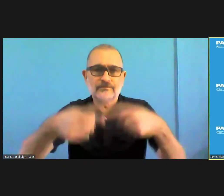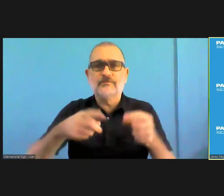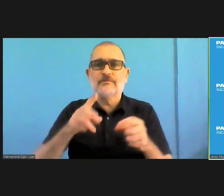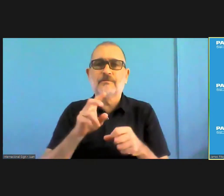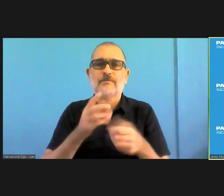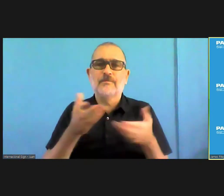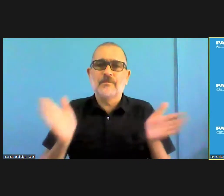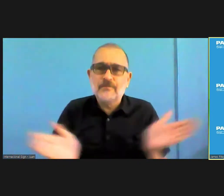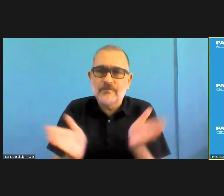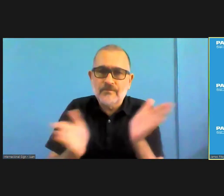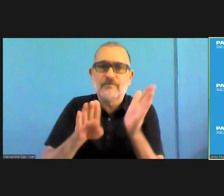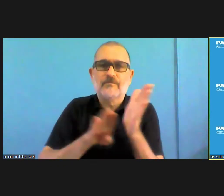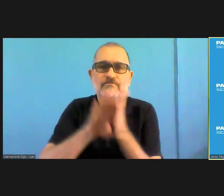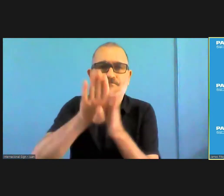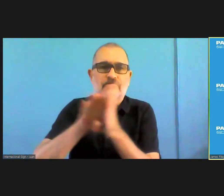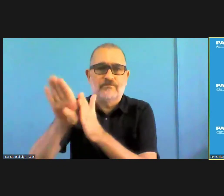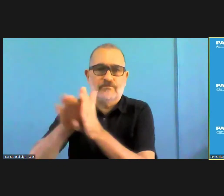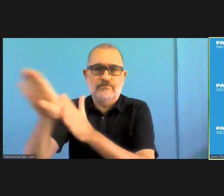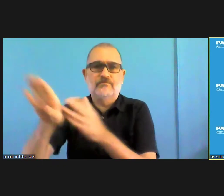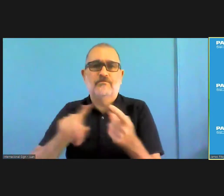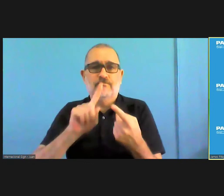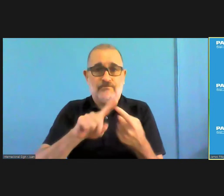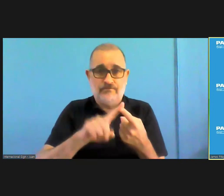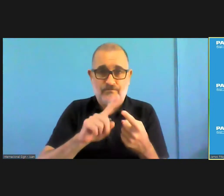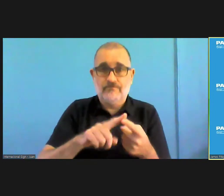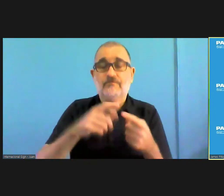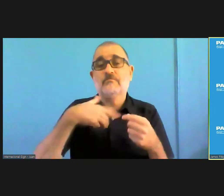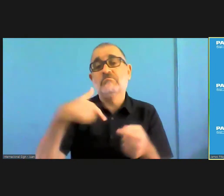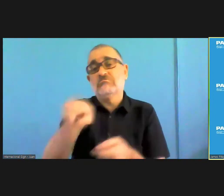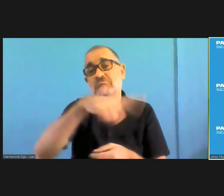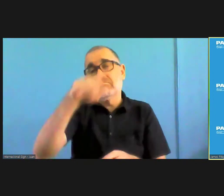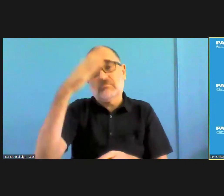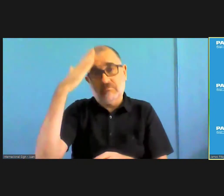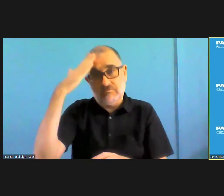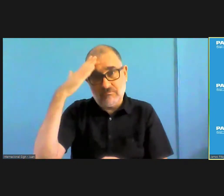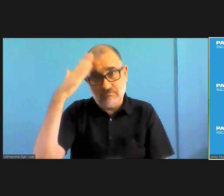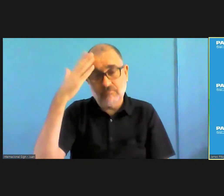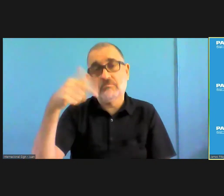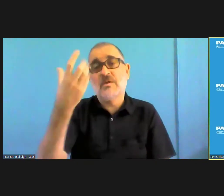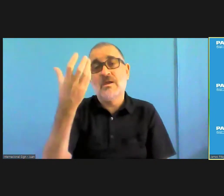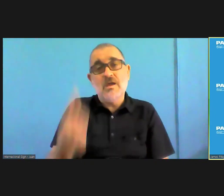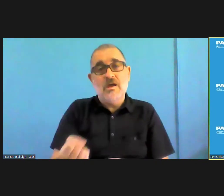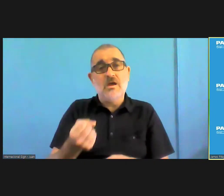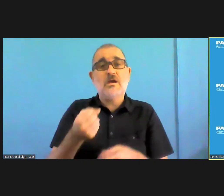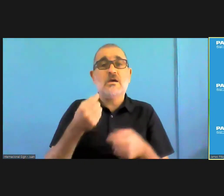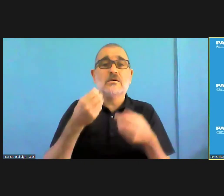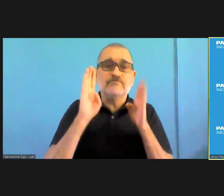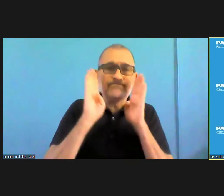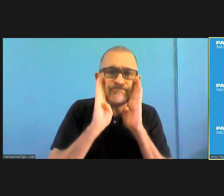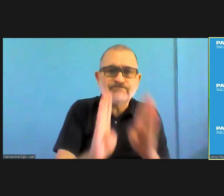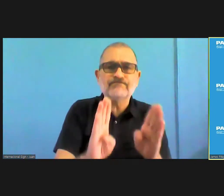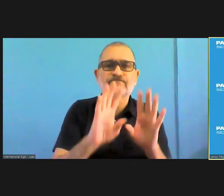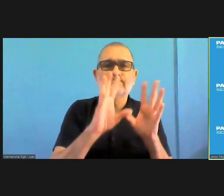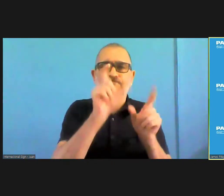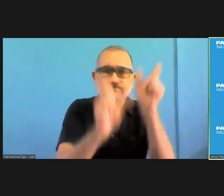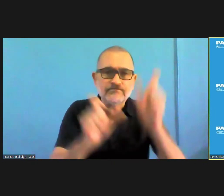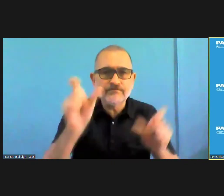families, and communities where they live. Through the organization of comprehensive, integrated, and quality health care services,